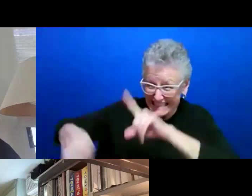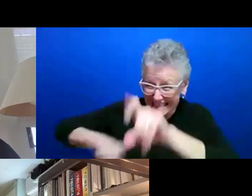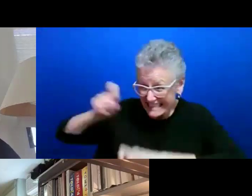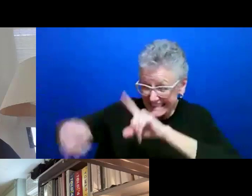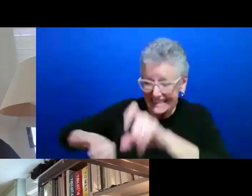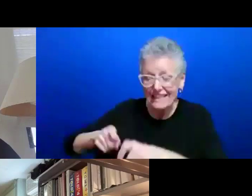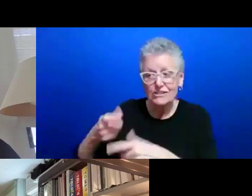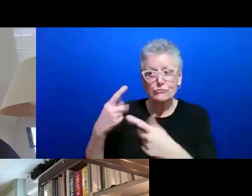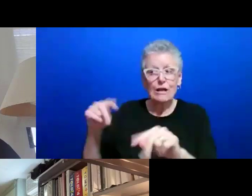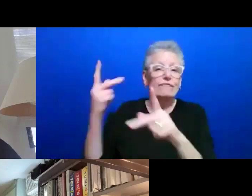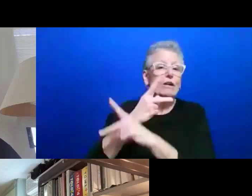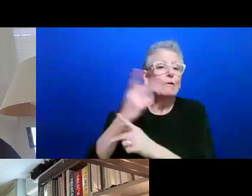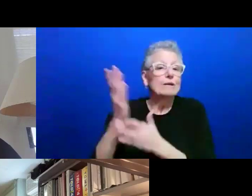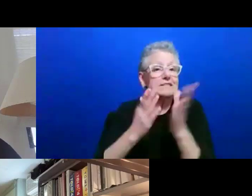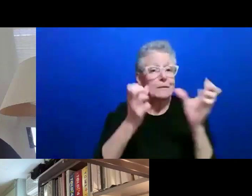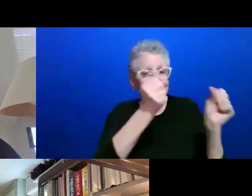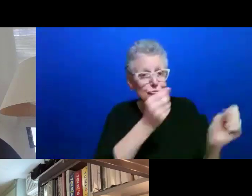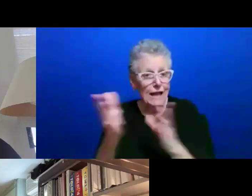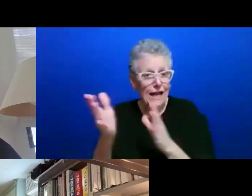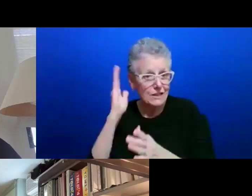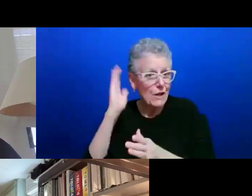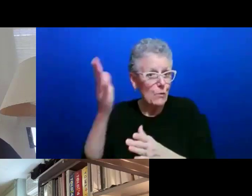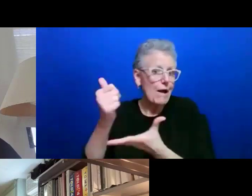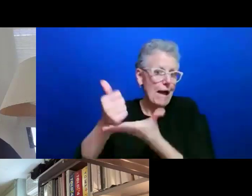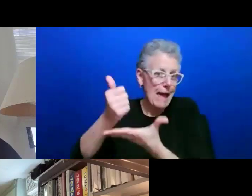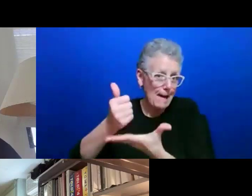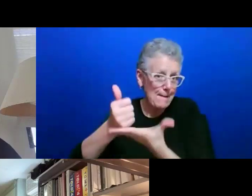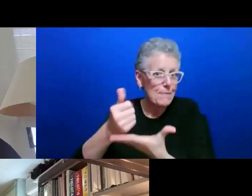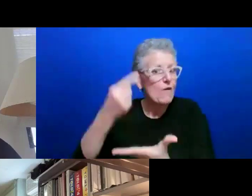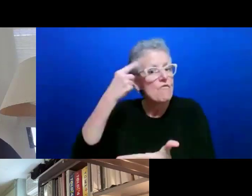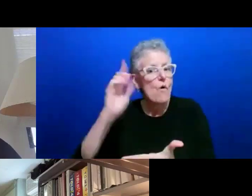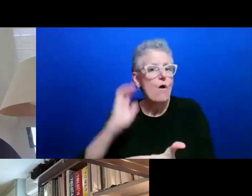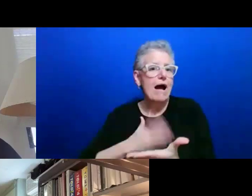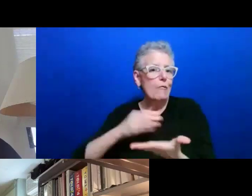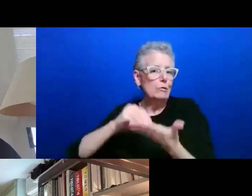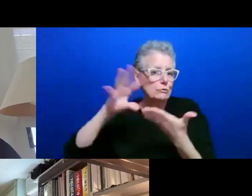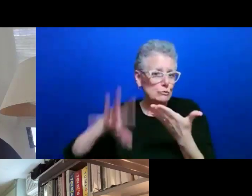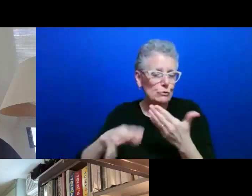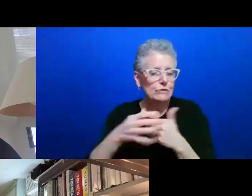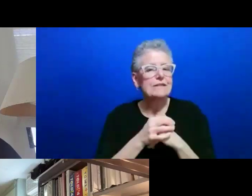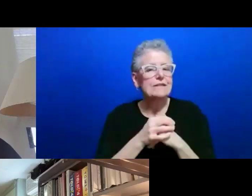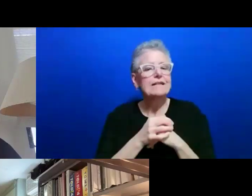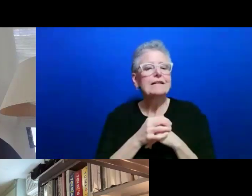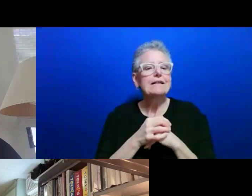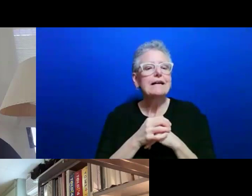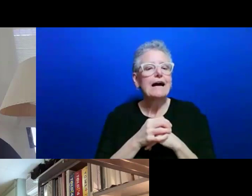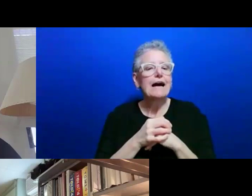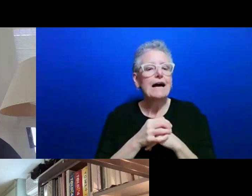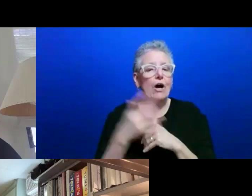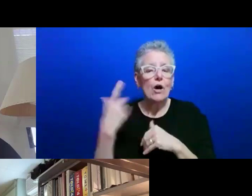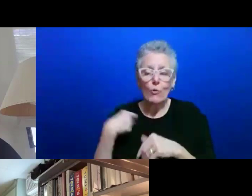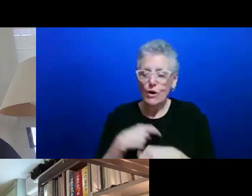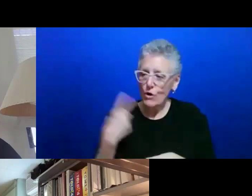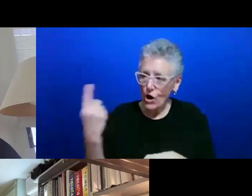some strategies that would work for our student. And they were always more than willing to help.